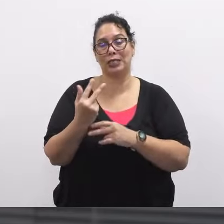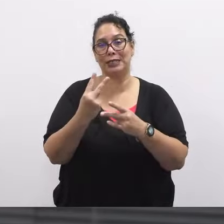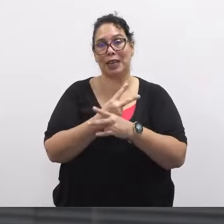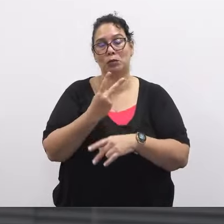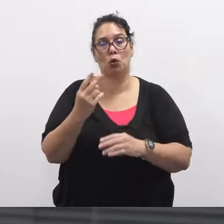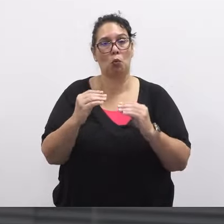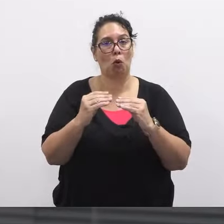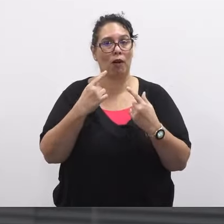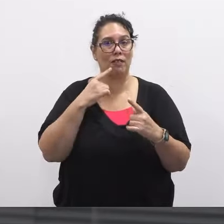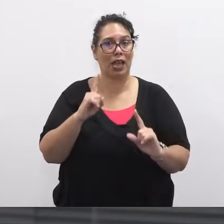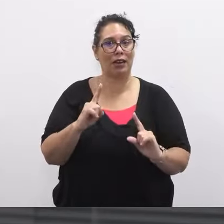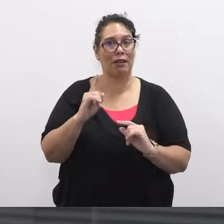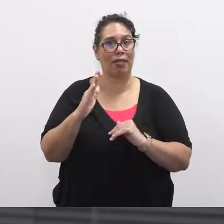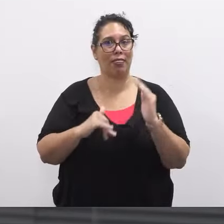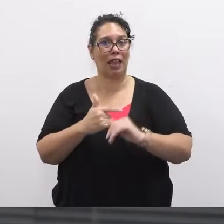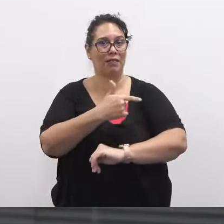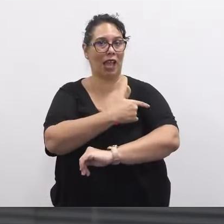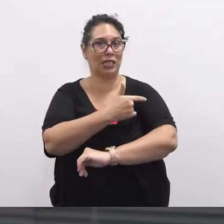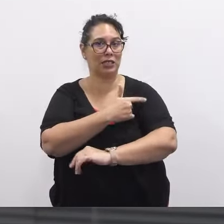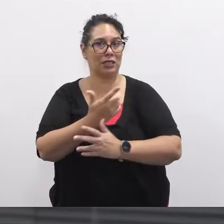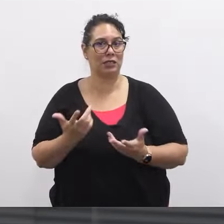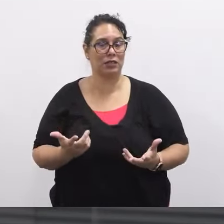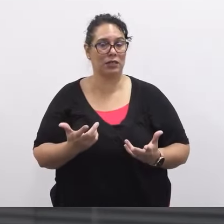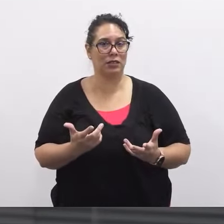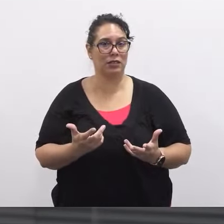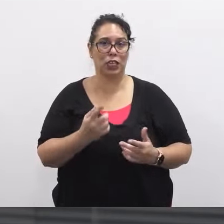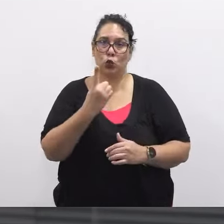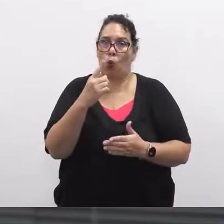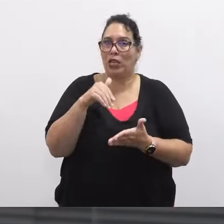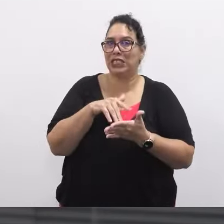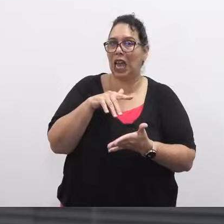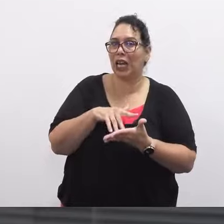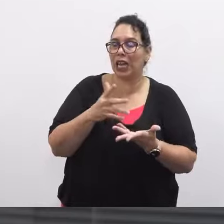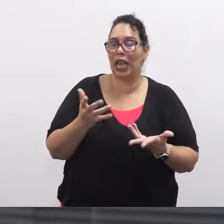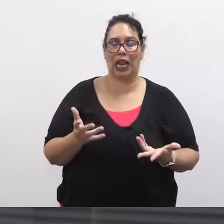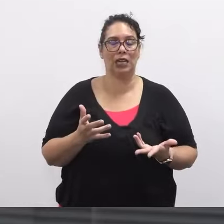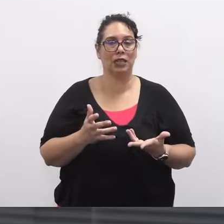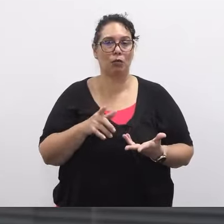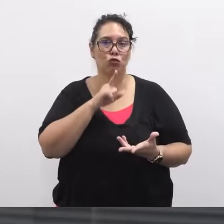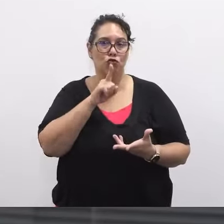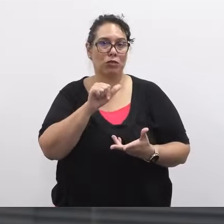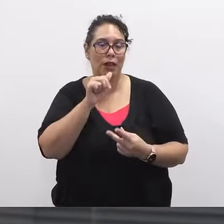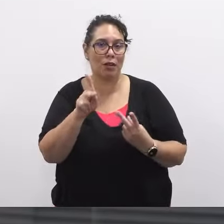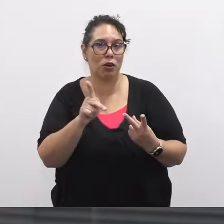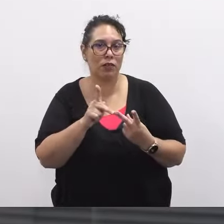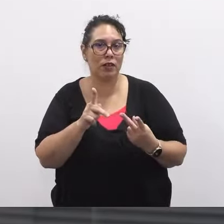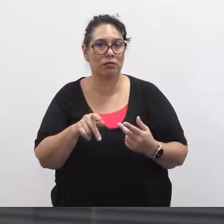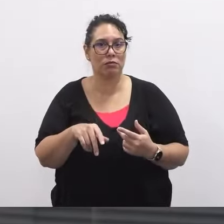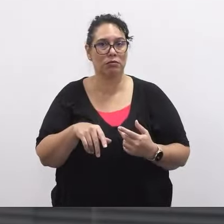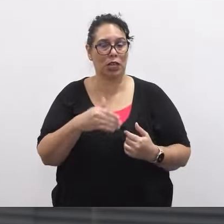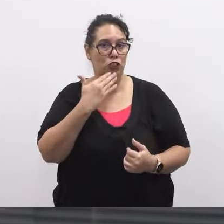than a vaccinated immunity. Granted it's one study, and I'm sure it's not perfect, but it's pretty good.